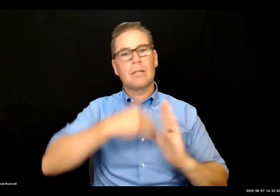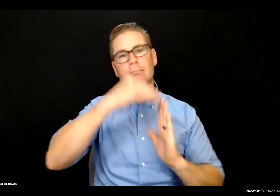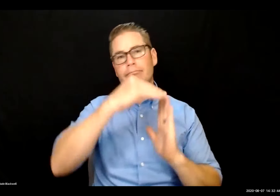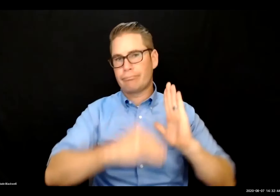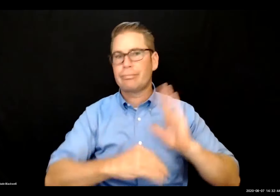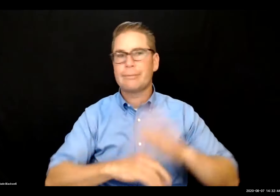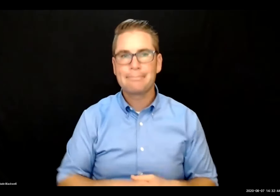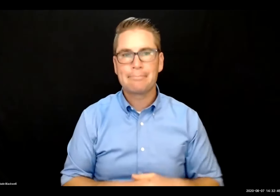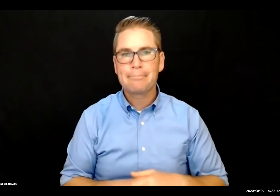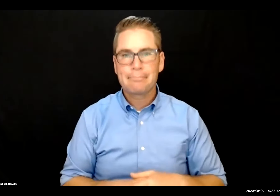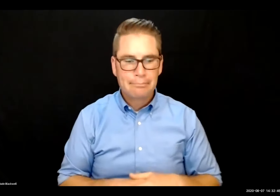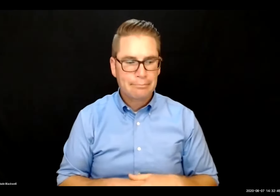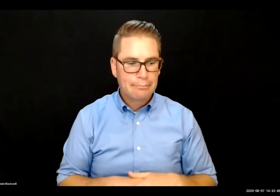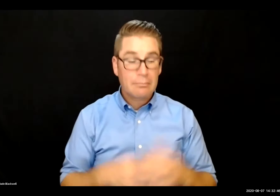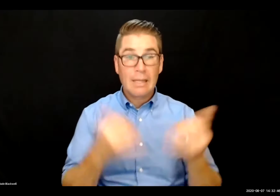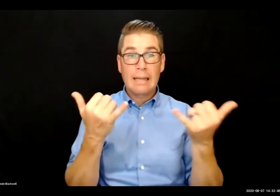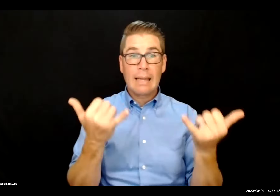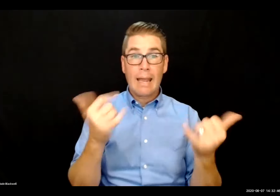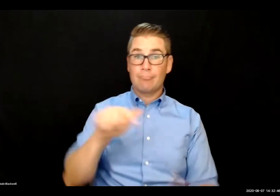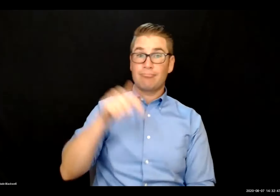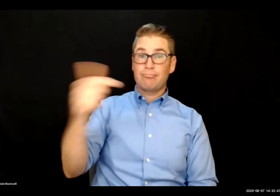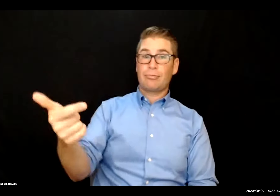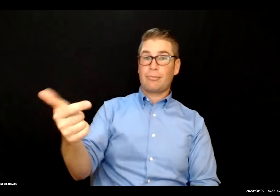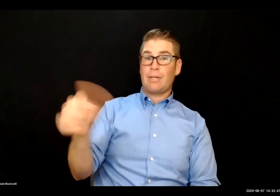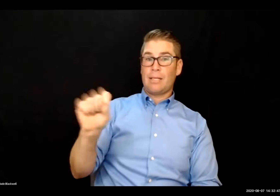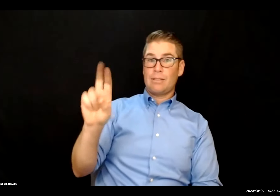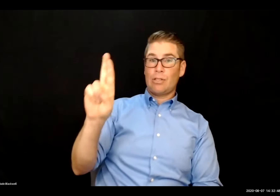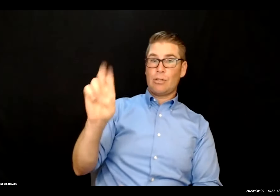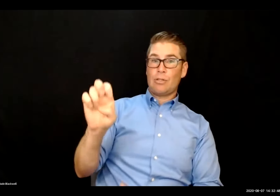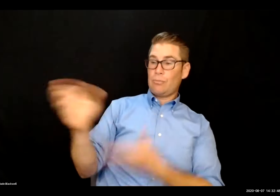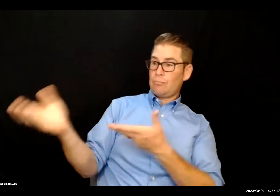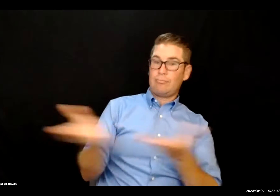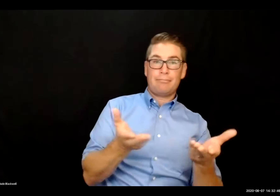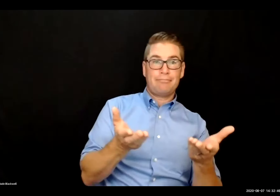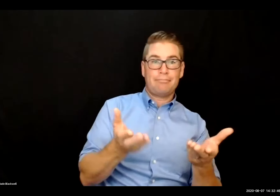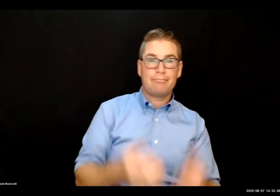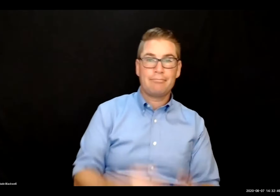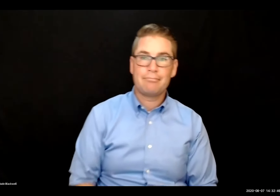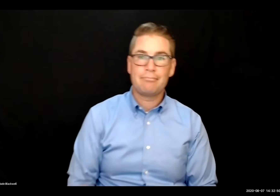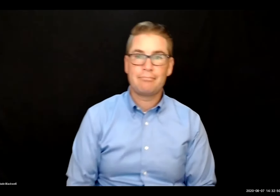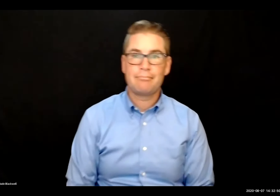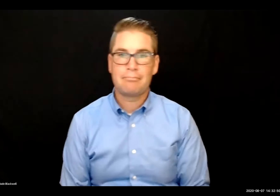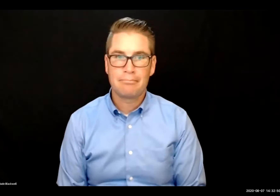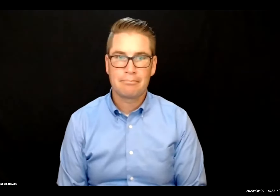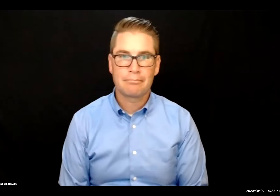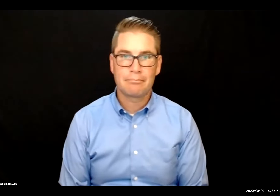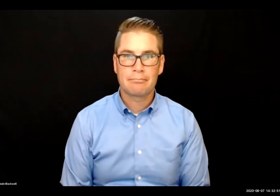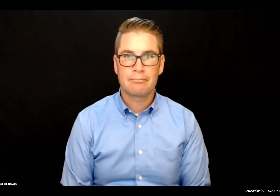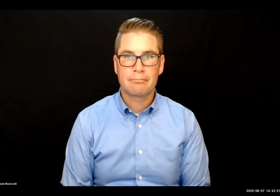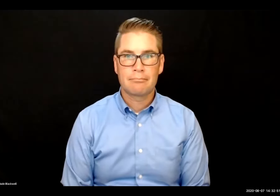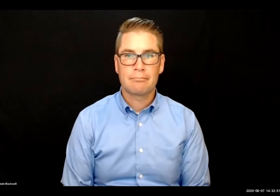Tell us what you want to do see we want to hear your feedback and complete the evaluation in one of two ways online app or online event guide